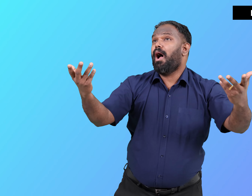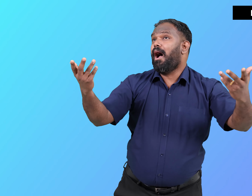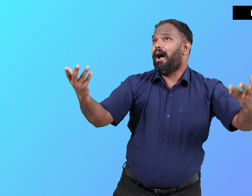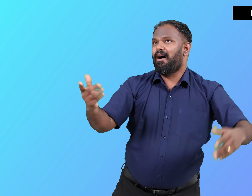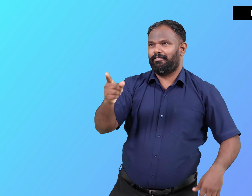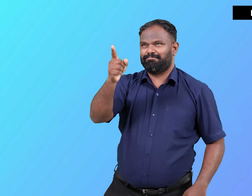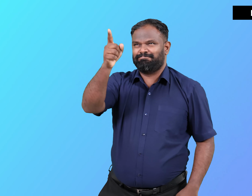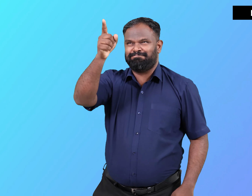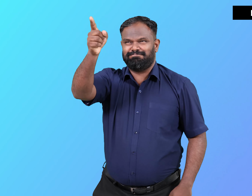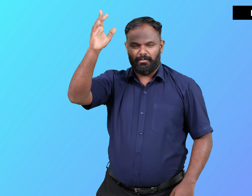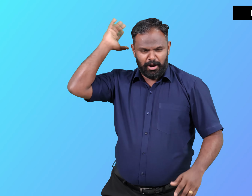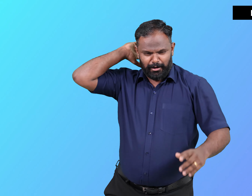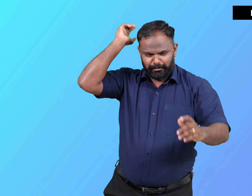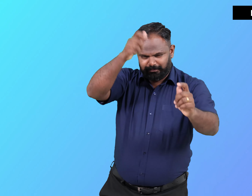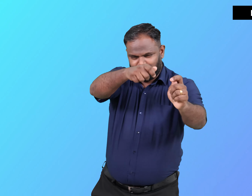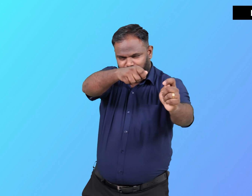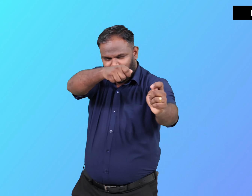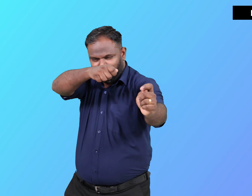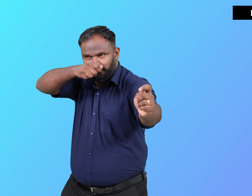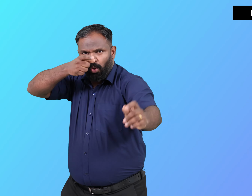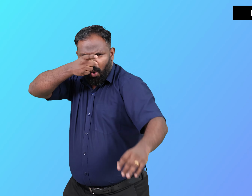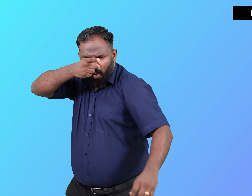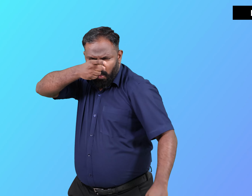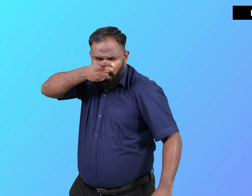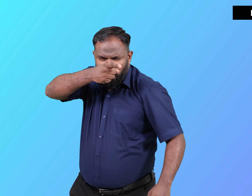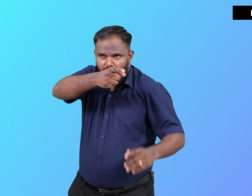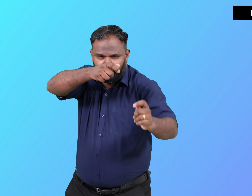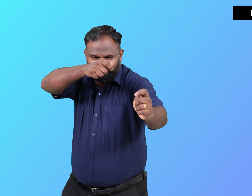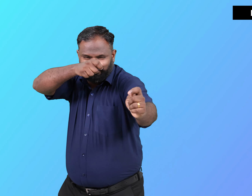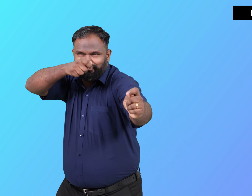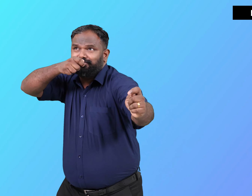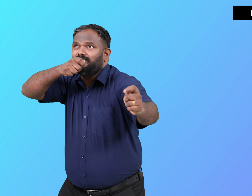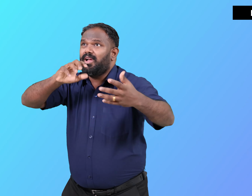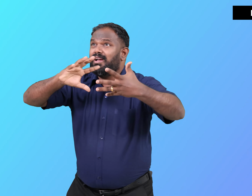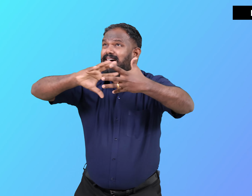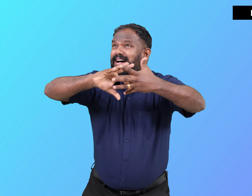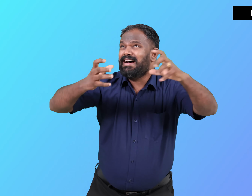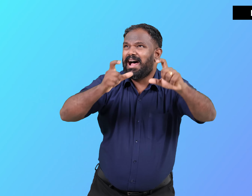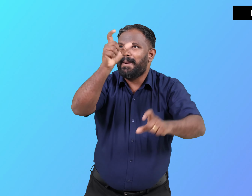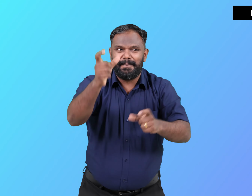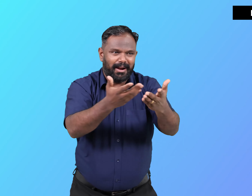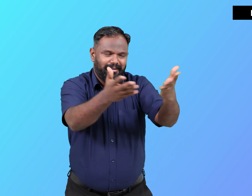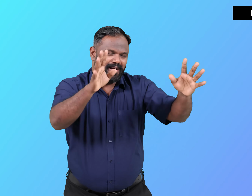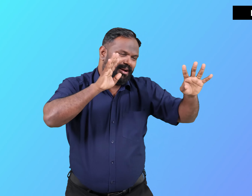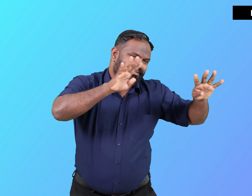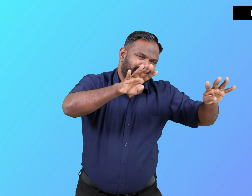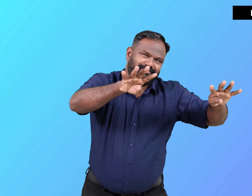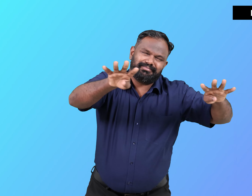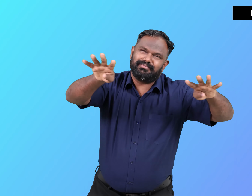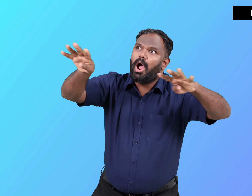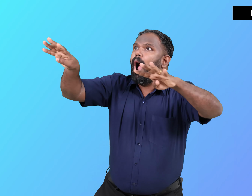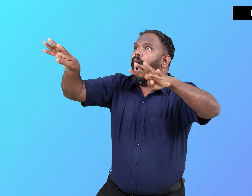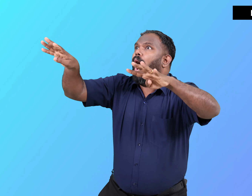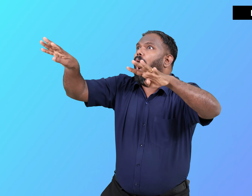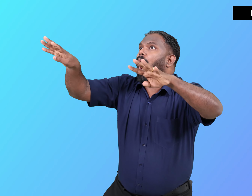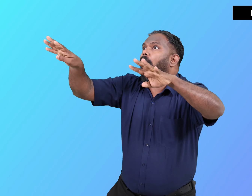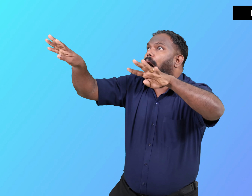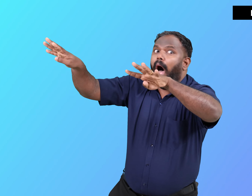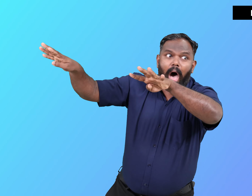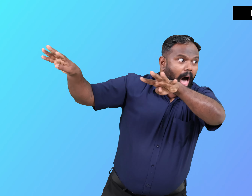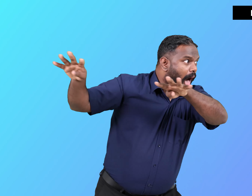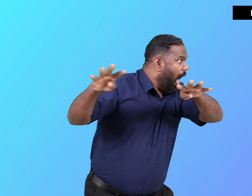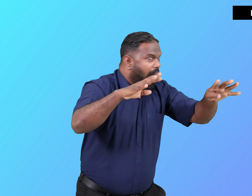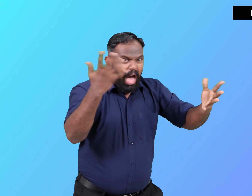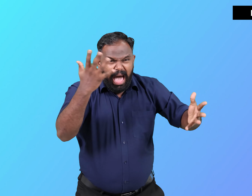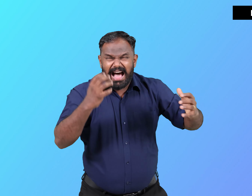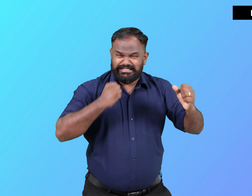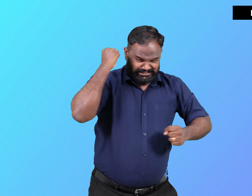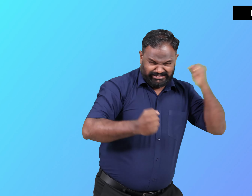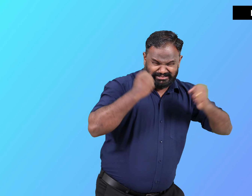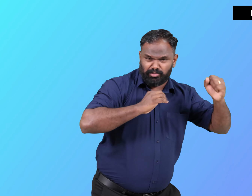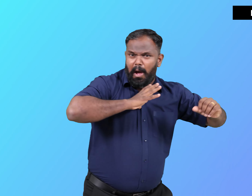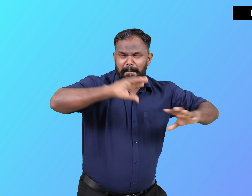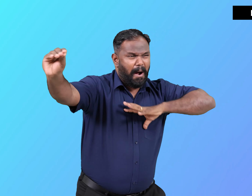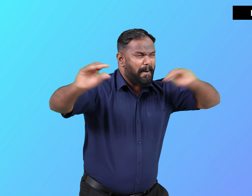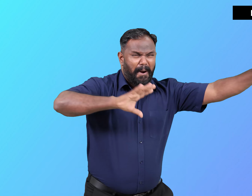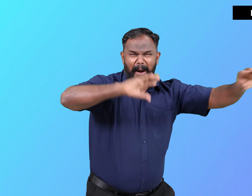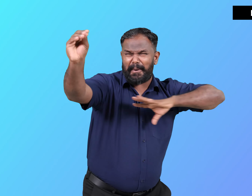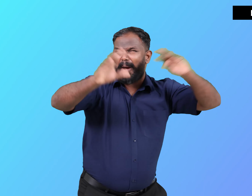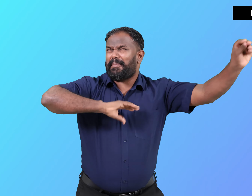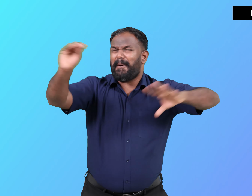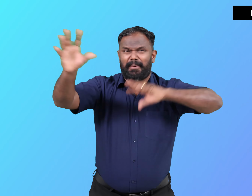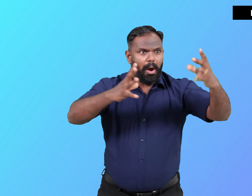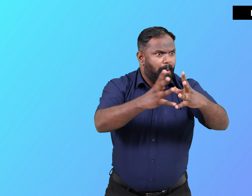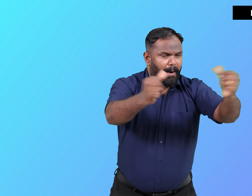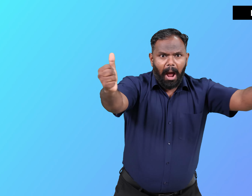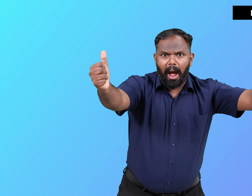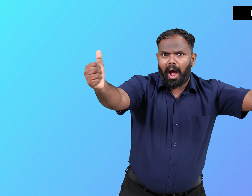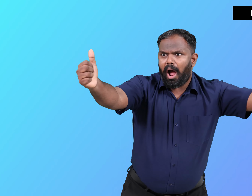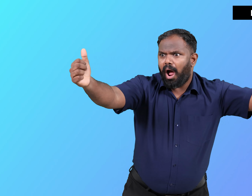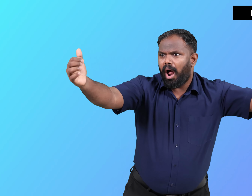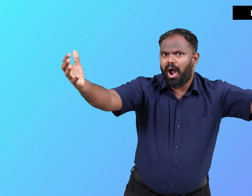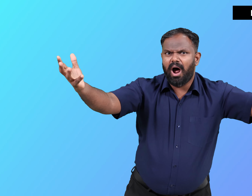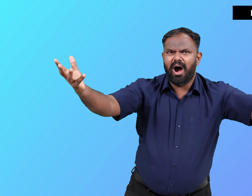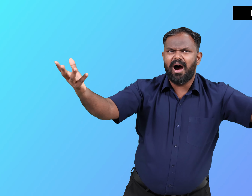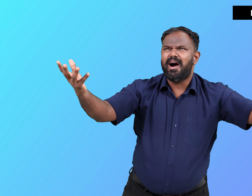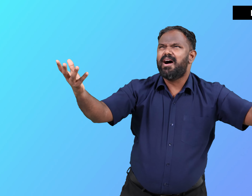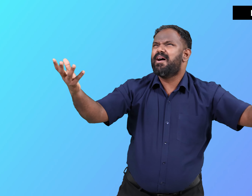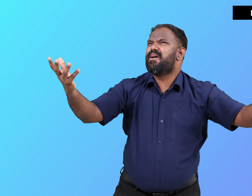You will make them turn and run away when you aim your arrows at their faces.